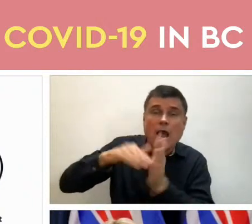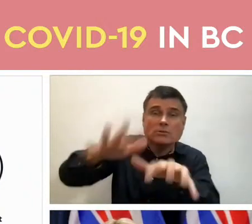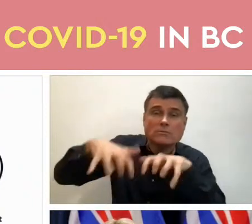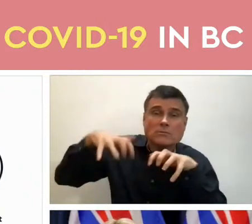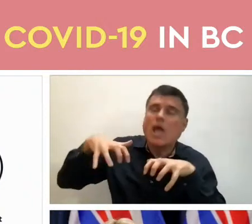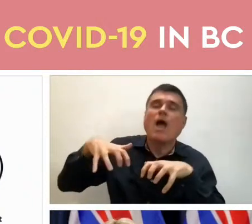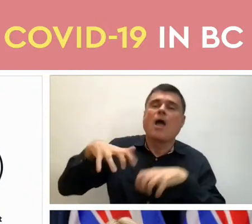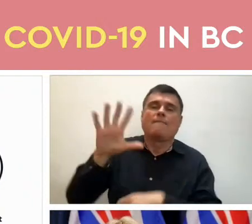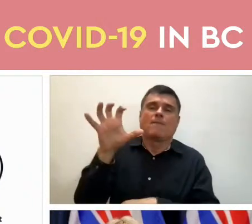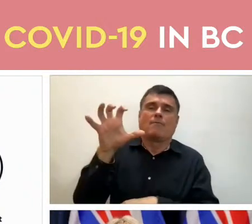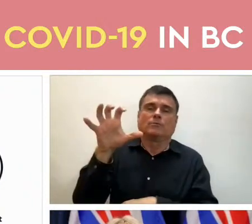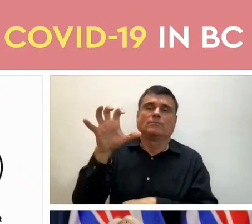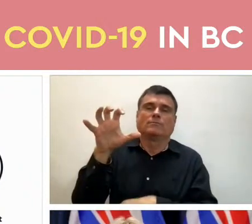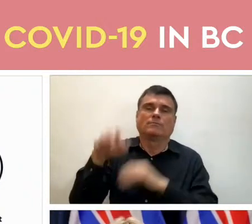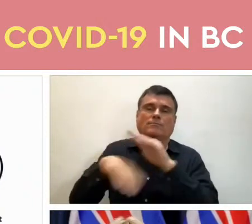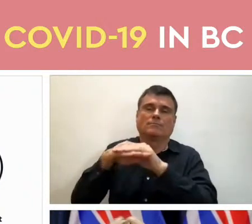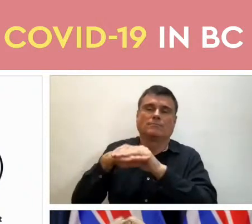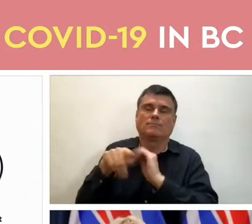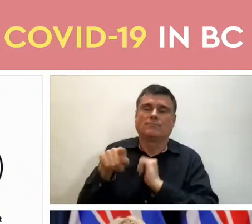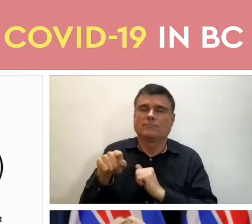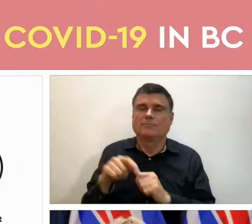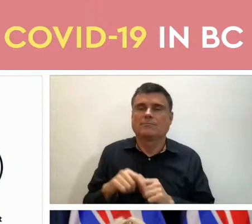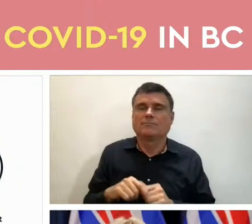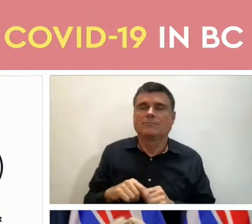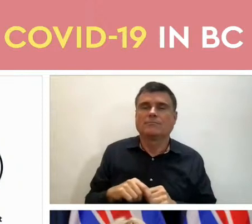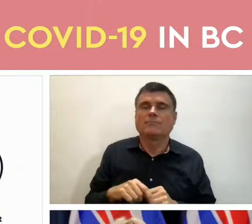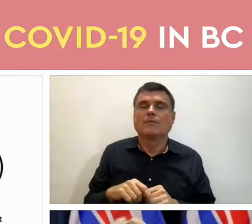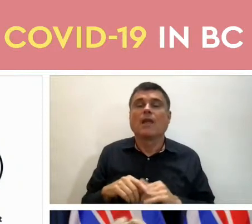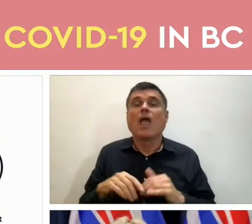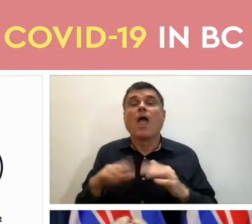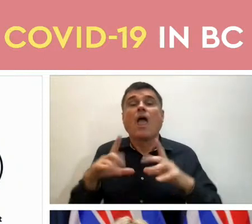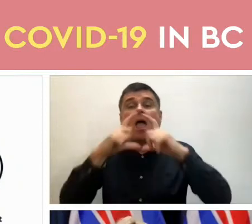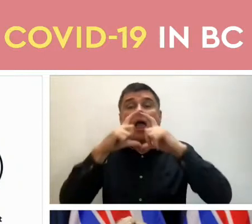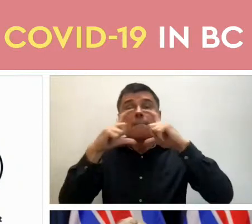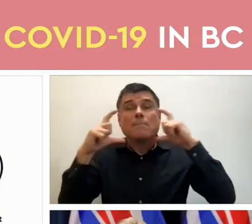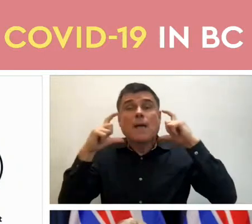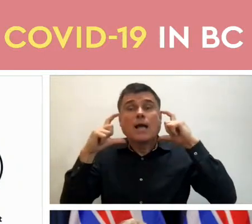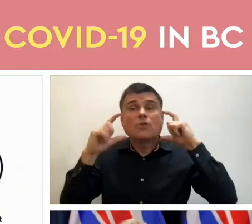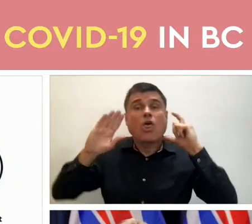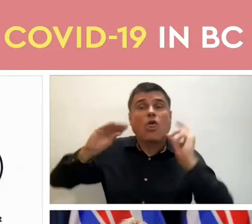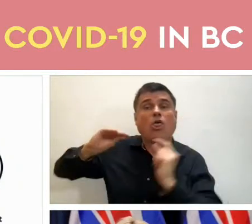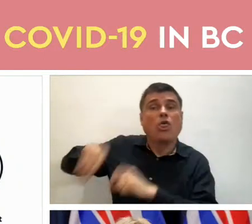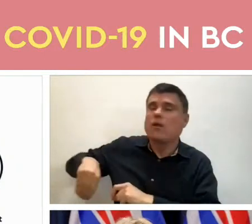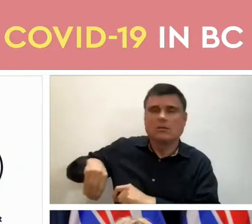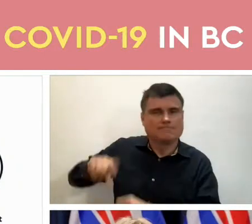enforcing of mask wearing and that additional extra space to